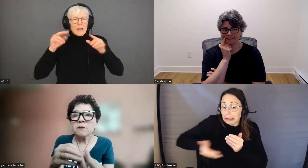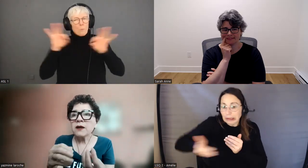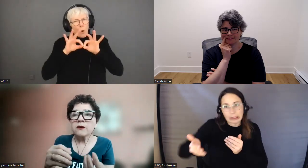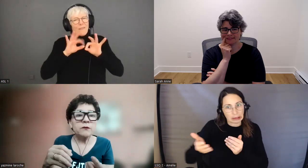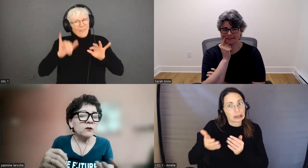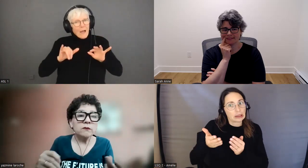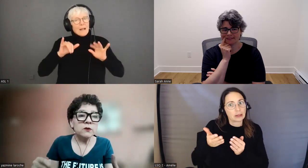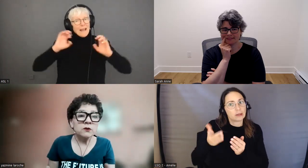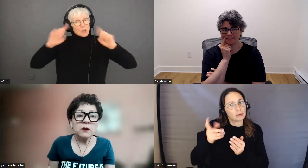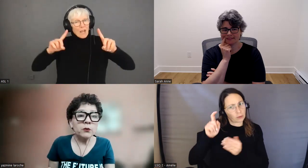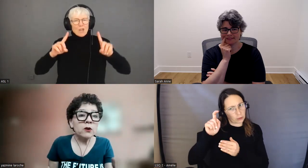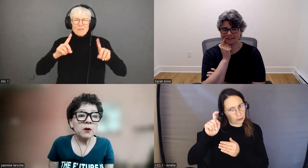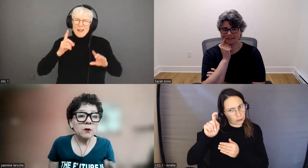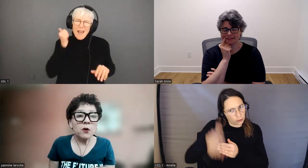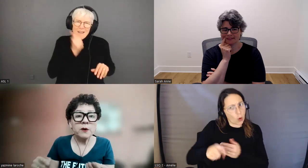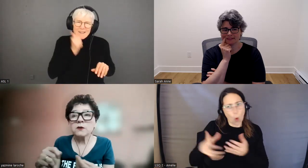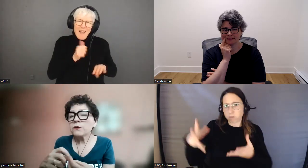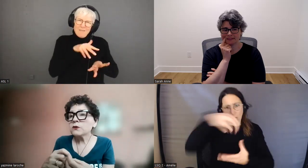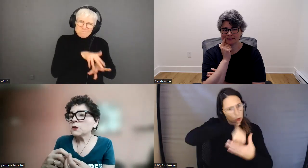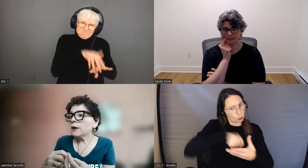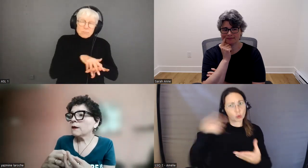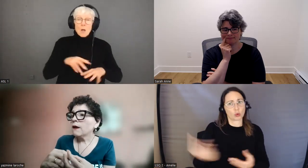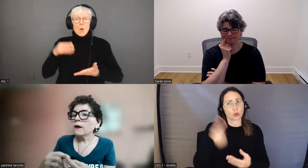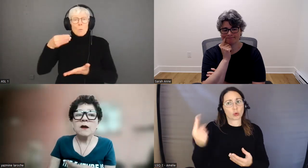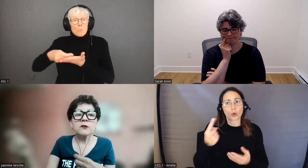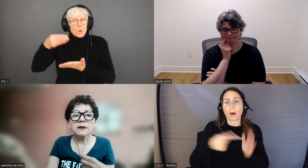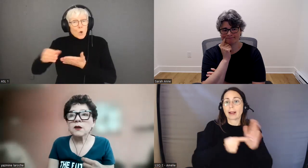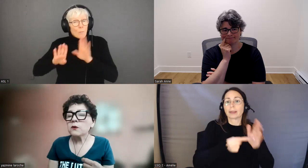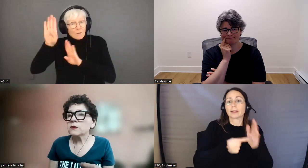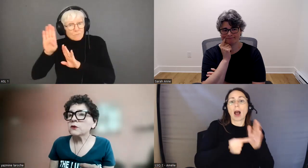matter if you're you're doing a procurement course if you're doing a Contracting course